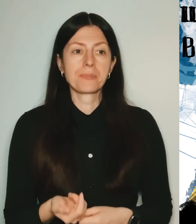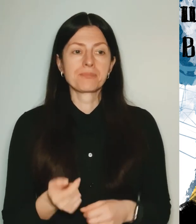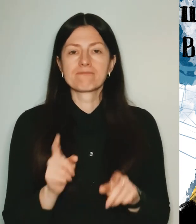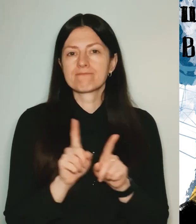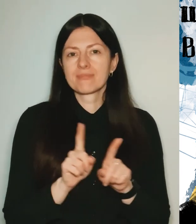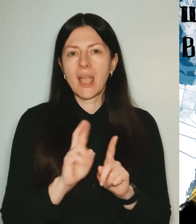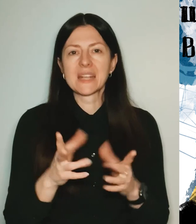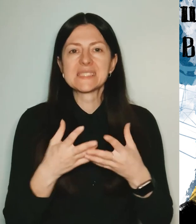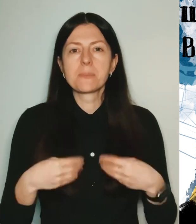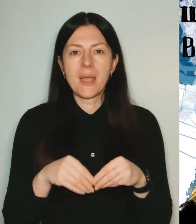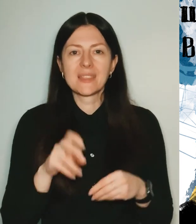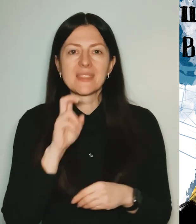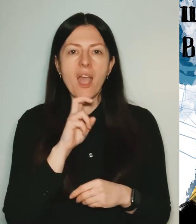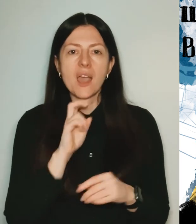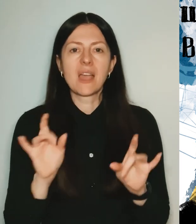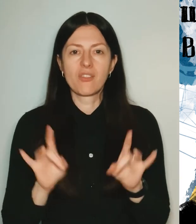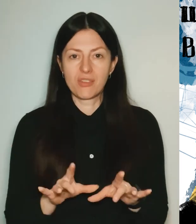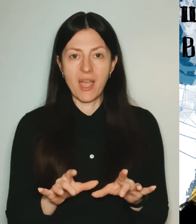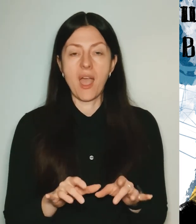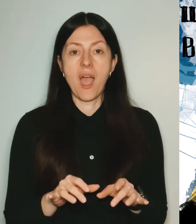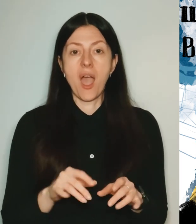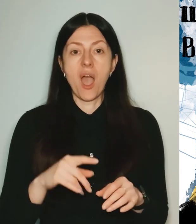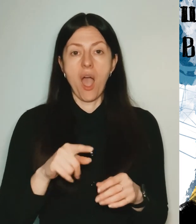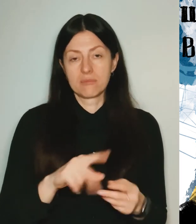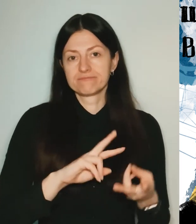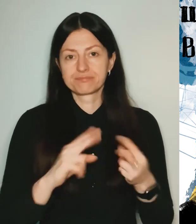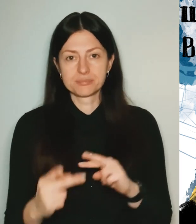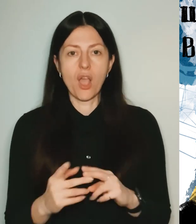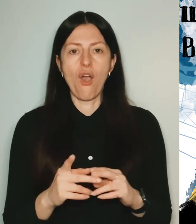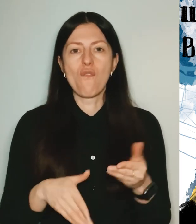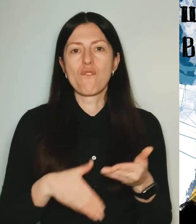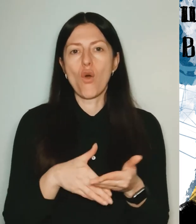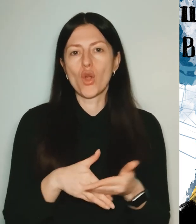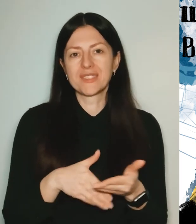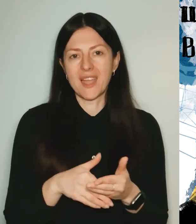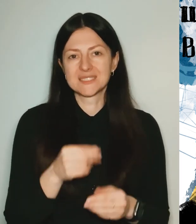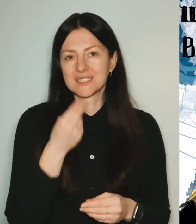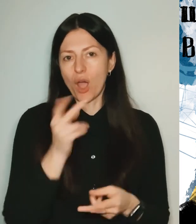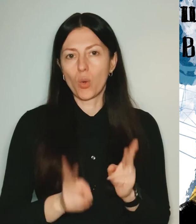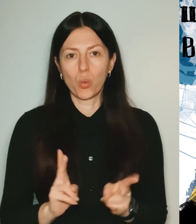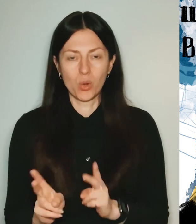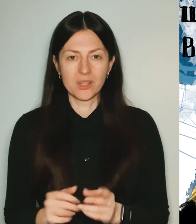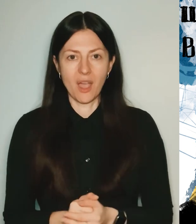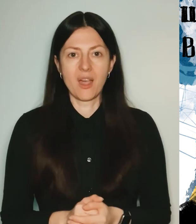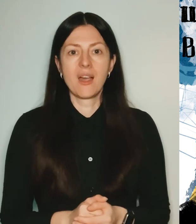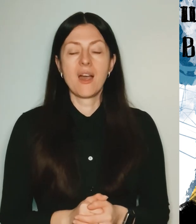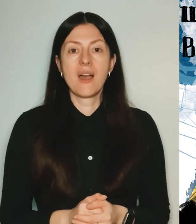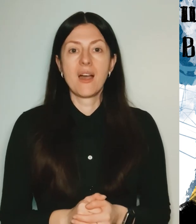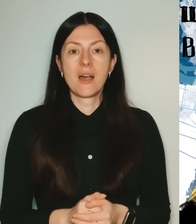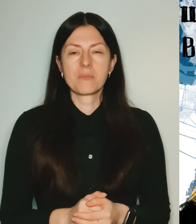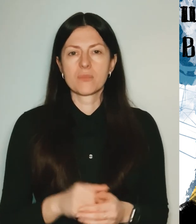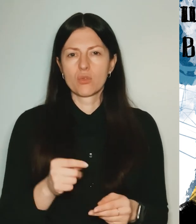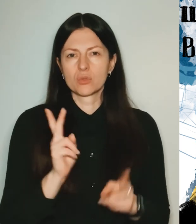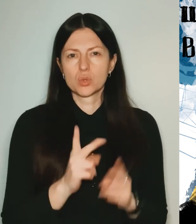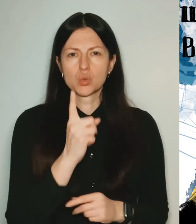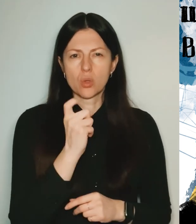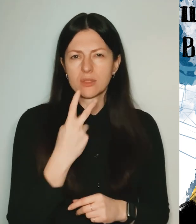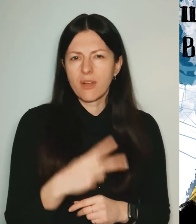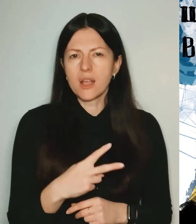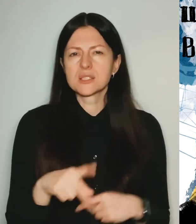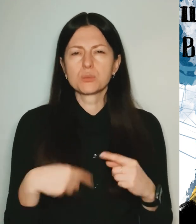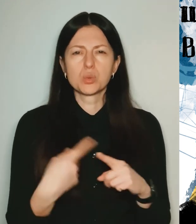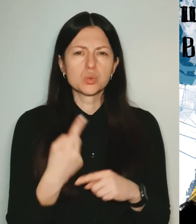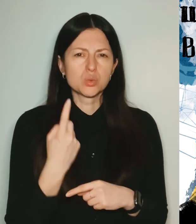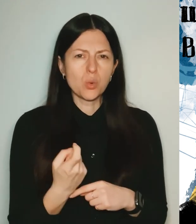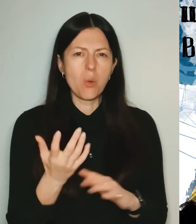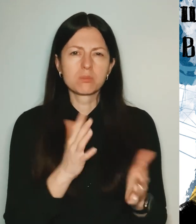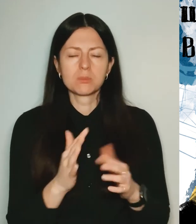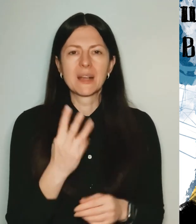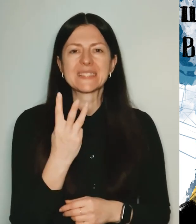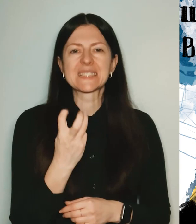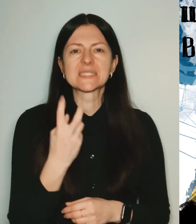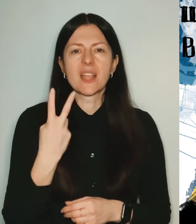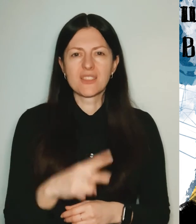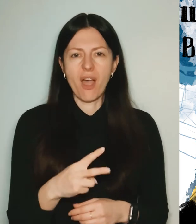His home cafe became a volunteer kitchen that produces 120 plus 100… and 100 more..